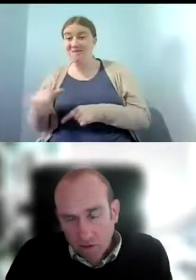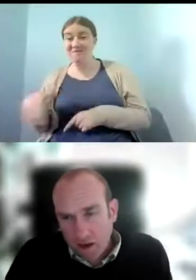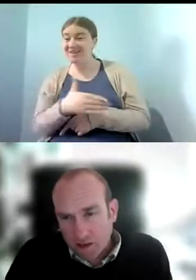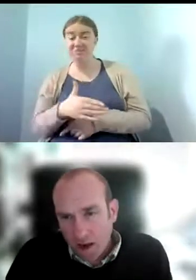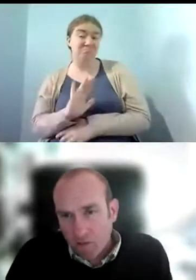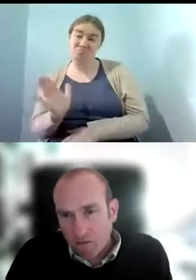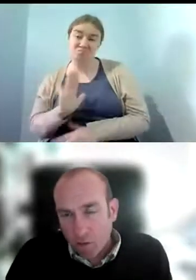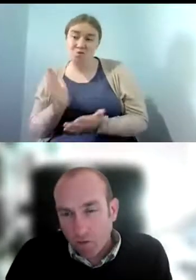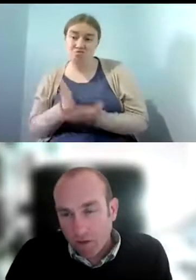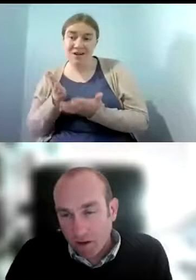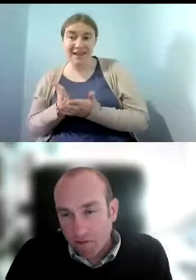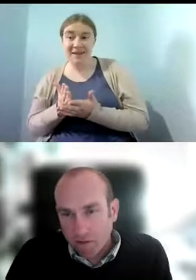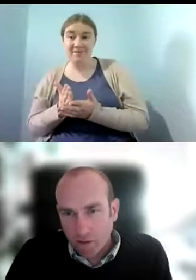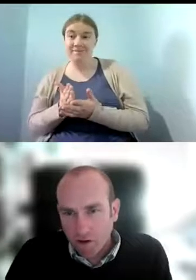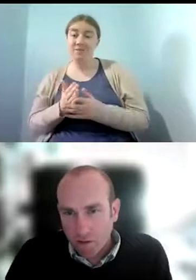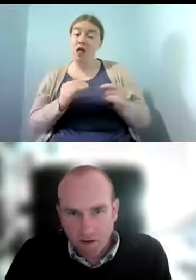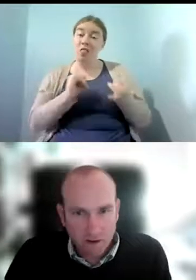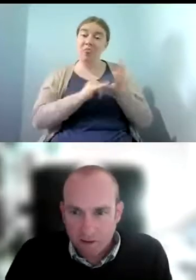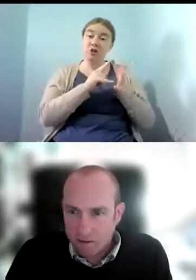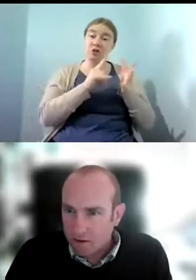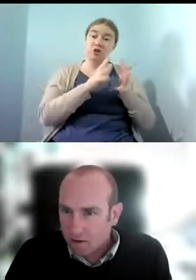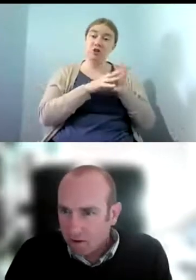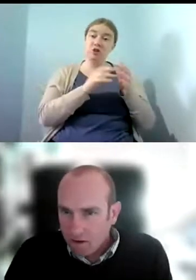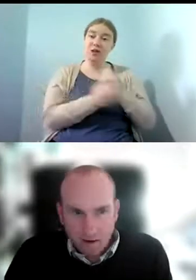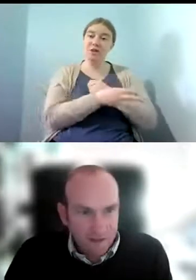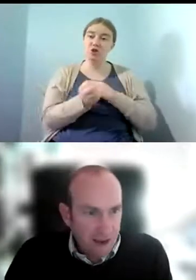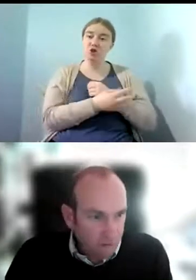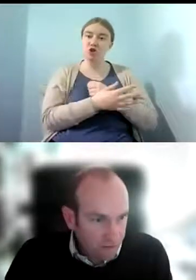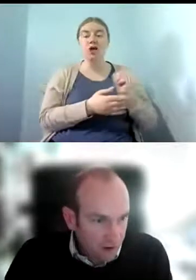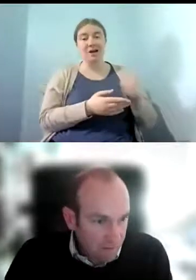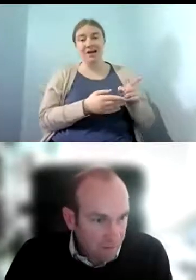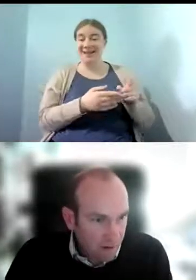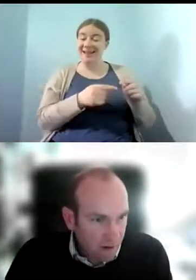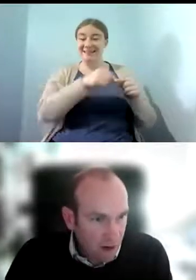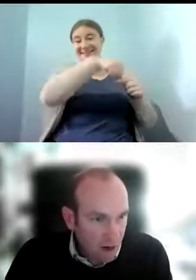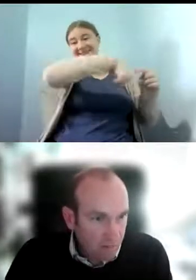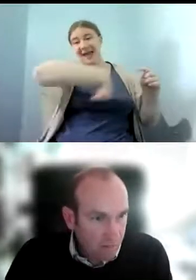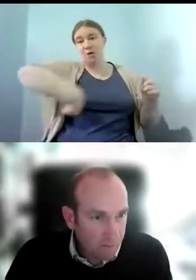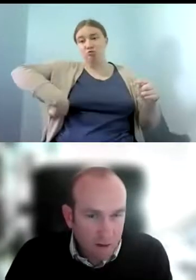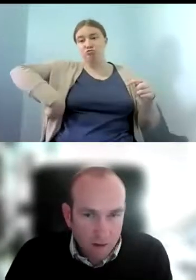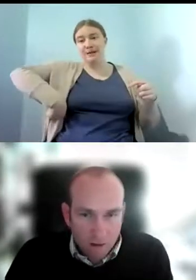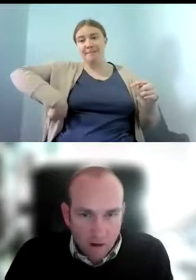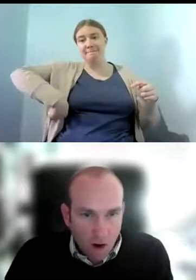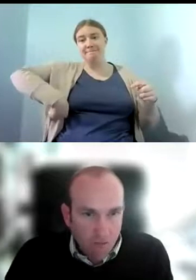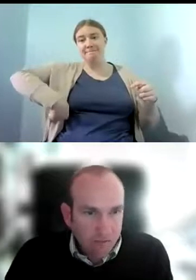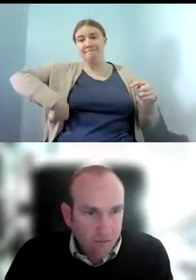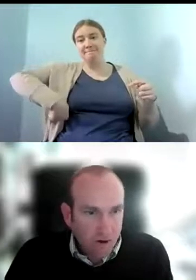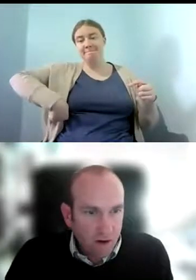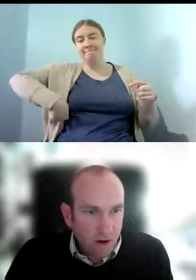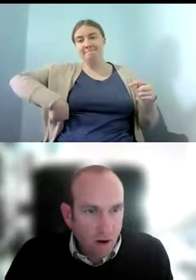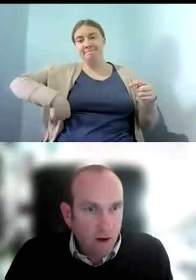actual outfall for the for the sustain works is it's downstream um of of our